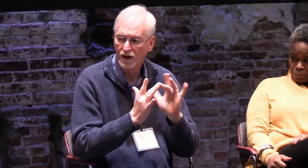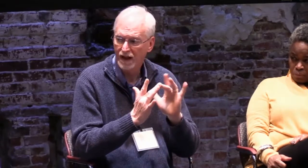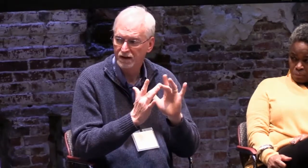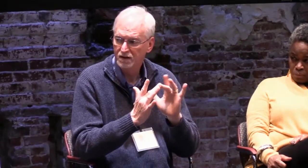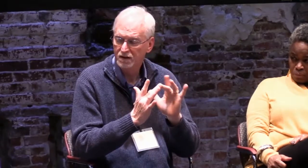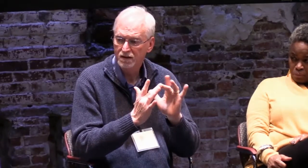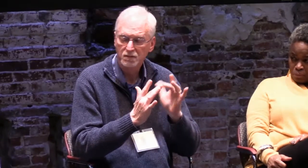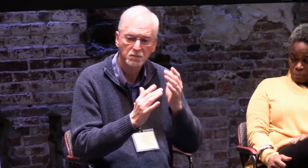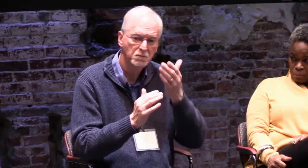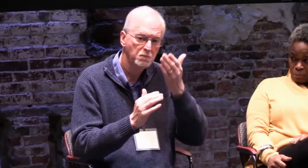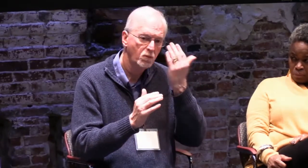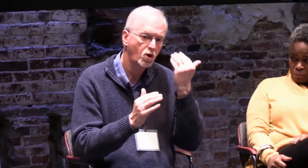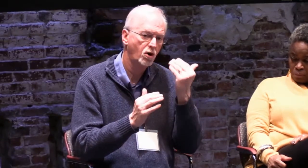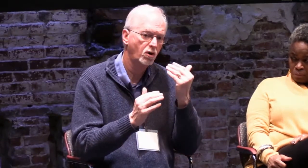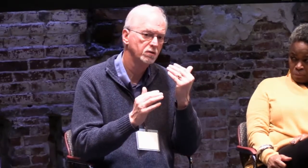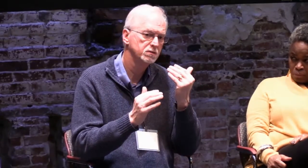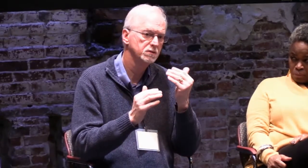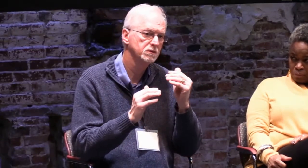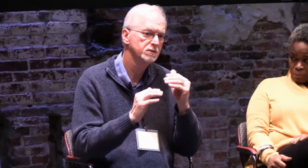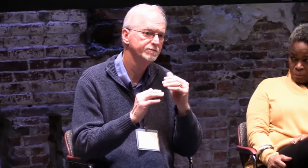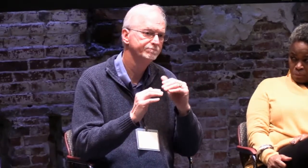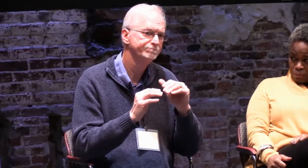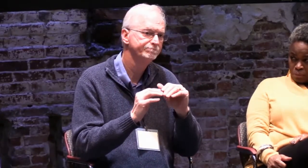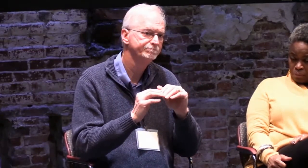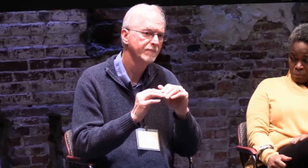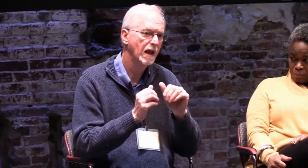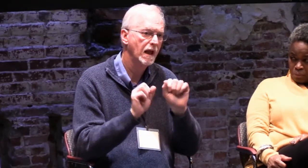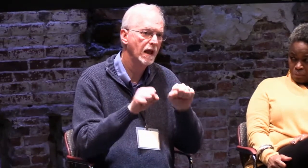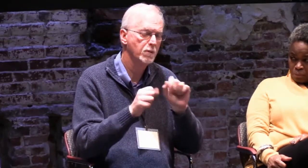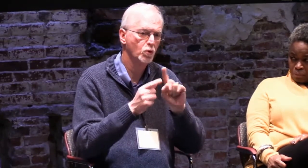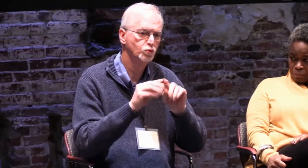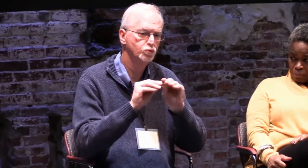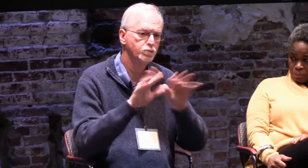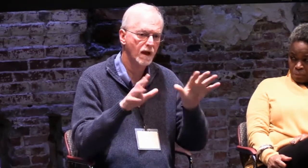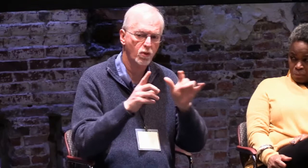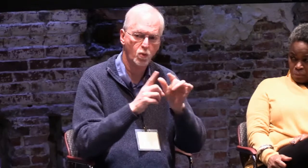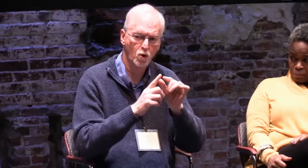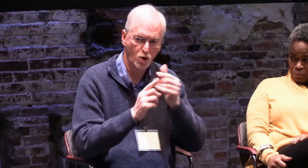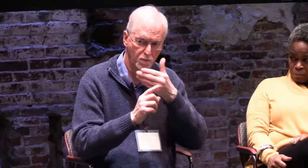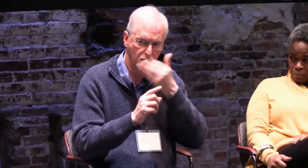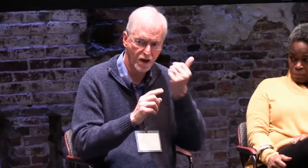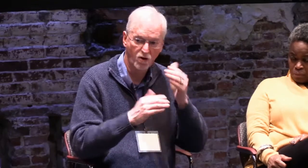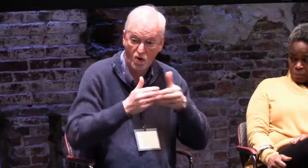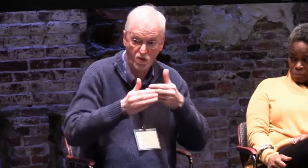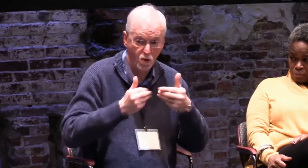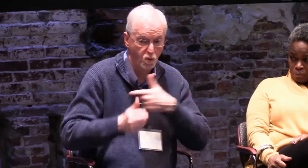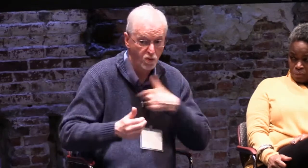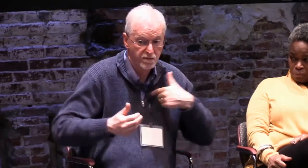I think for the last 20 years, one of the most important things that were positive, was the invention of the internet.